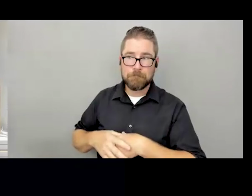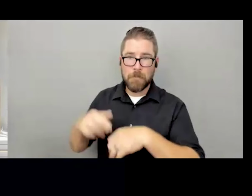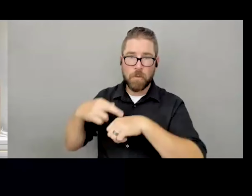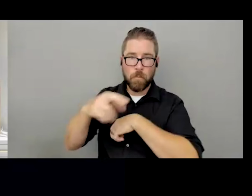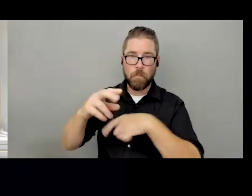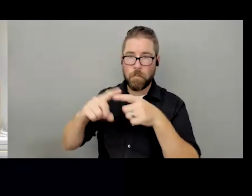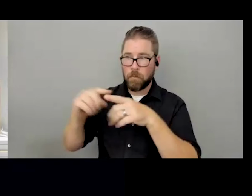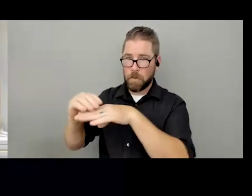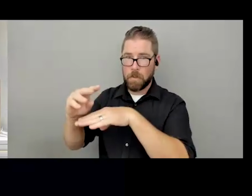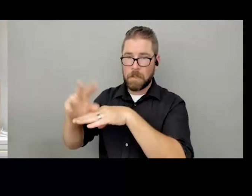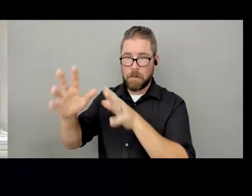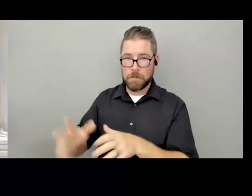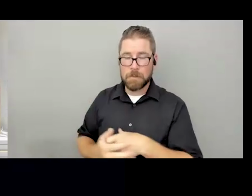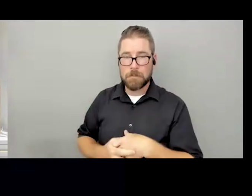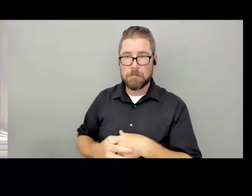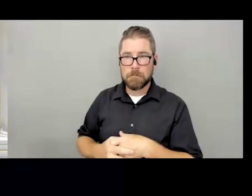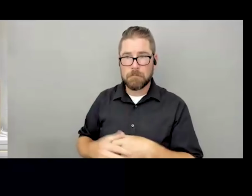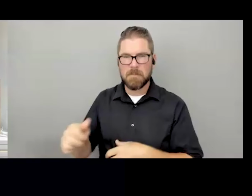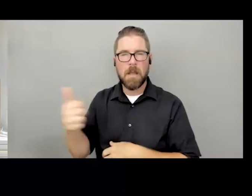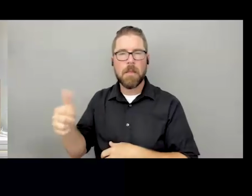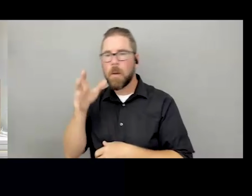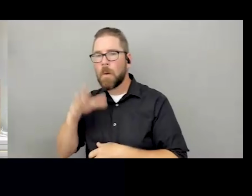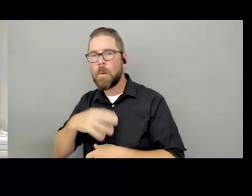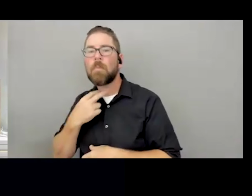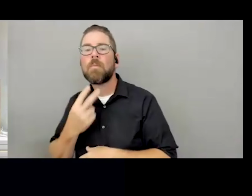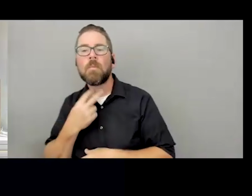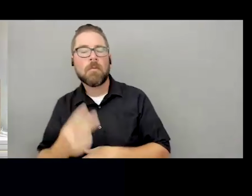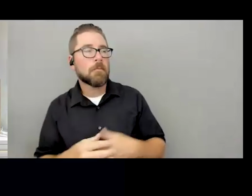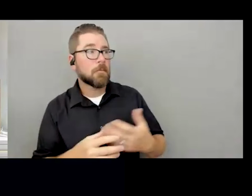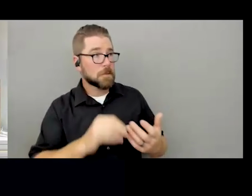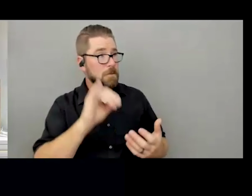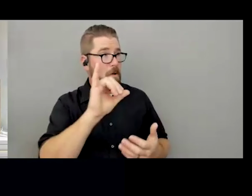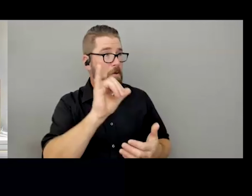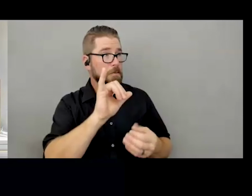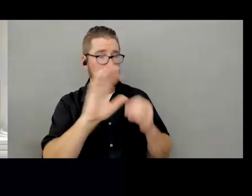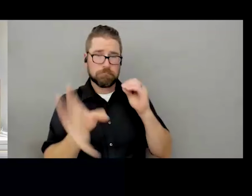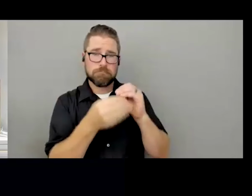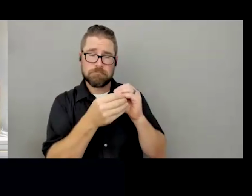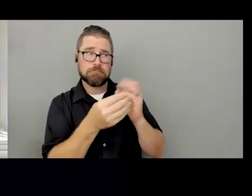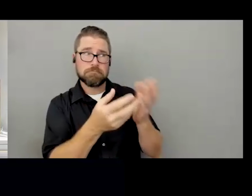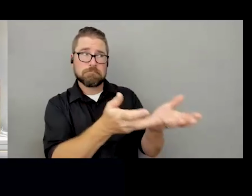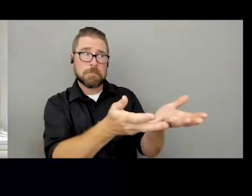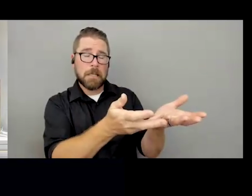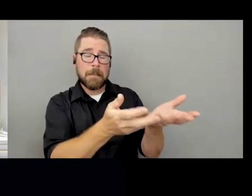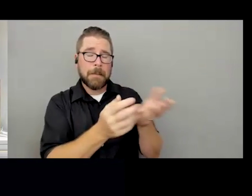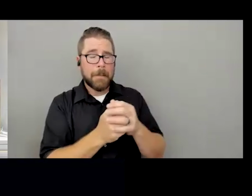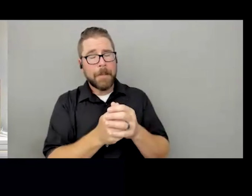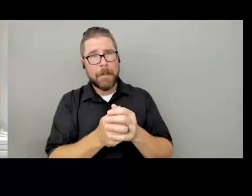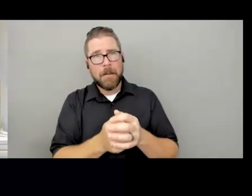And yeah, and if you're making a note on all of that as well. Just so that way you,